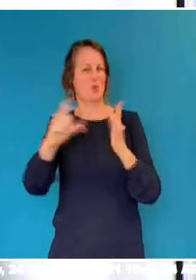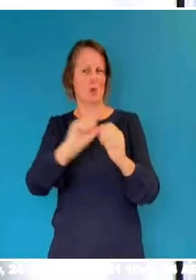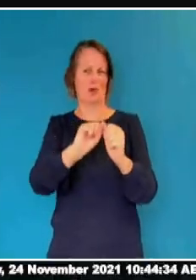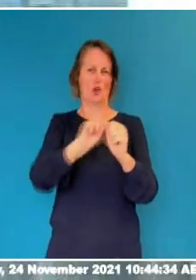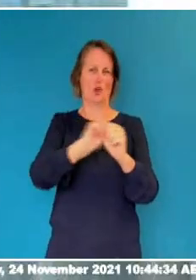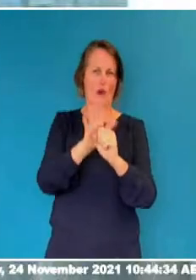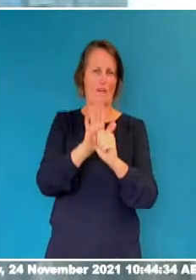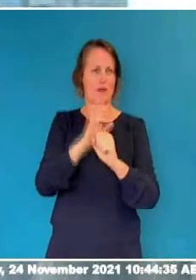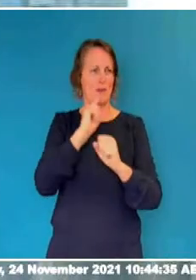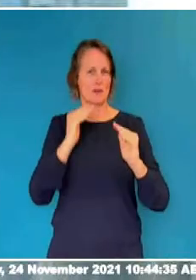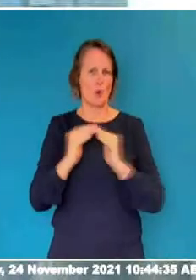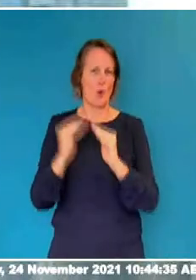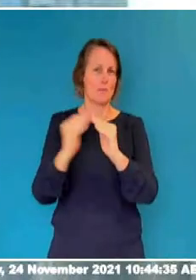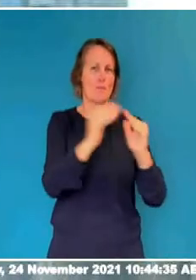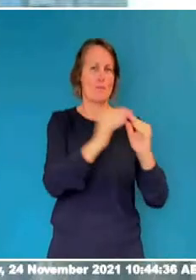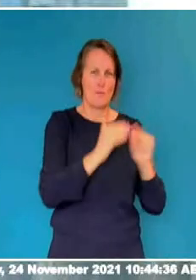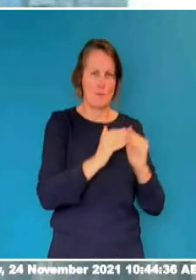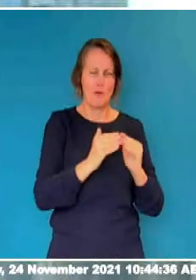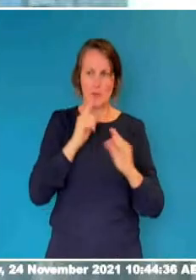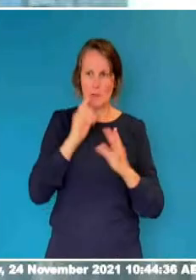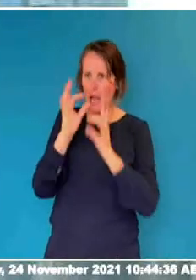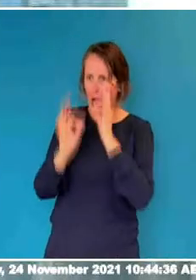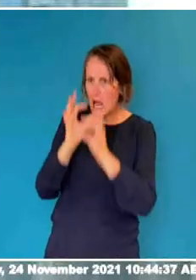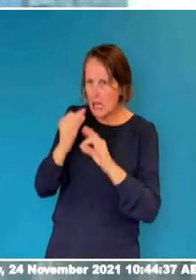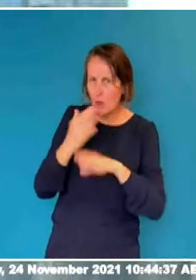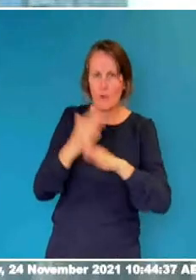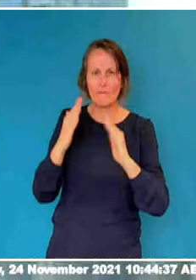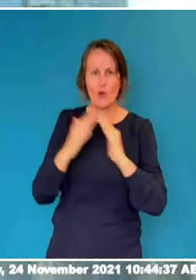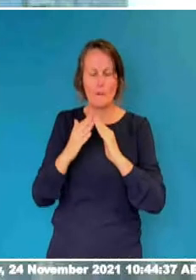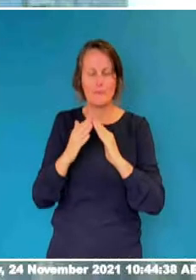That's correct, through that process we asked all of our employees to